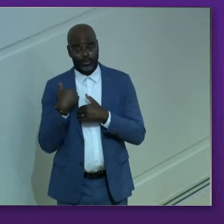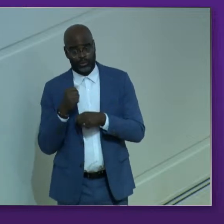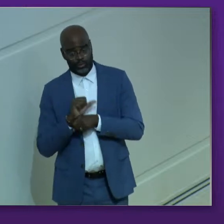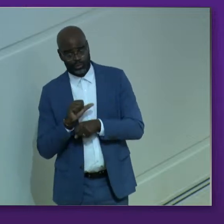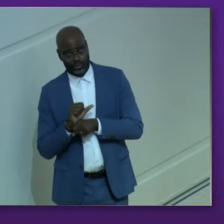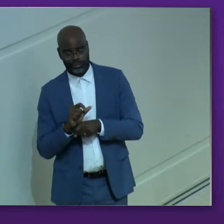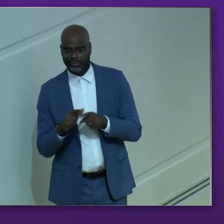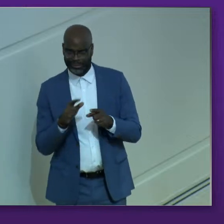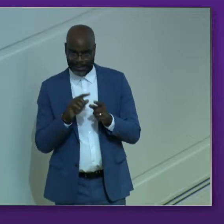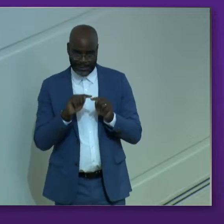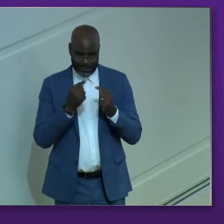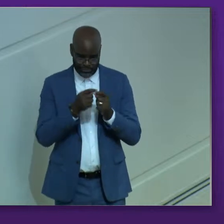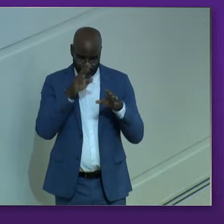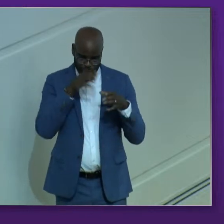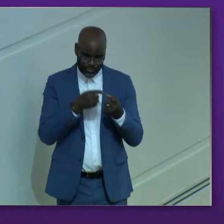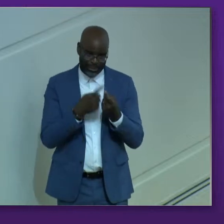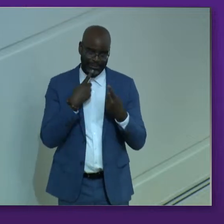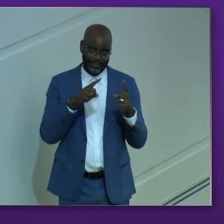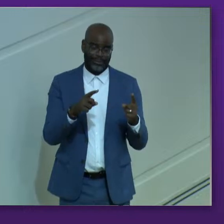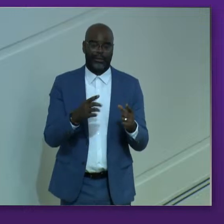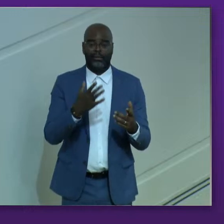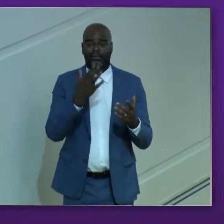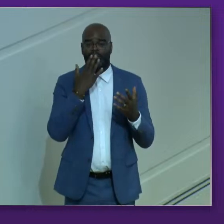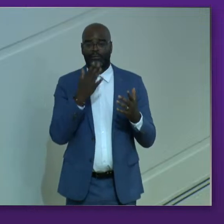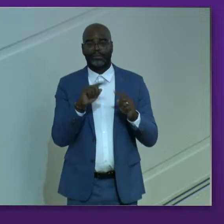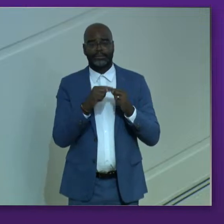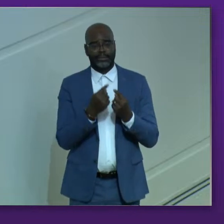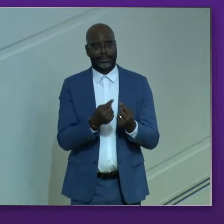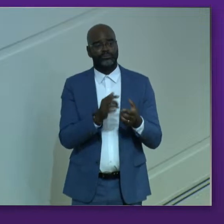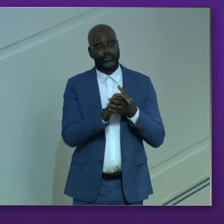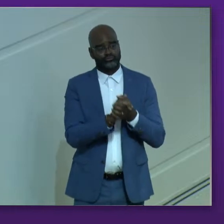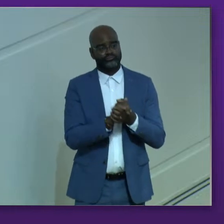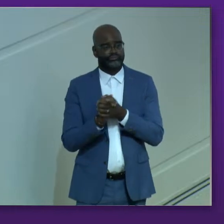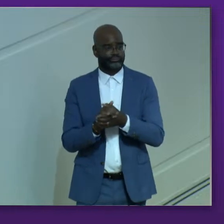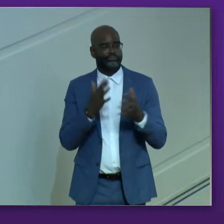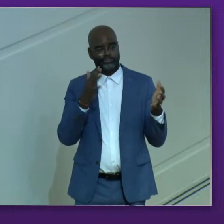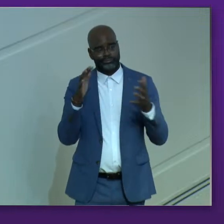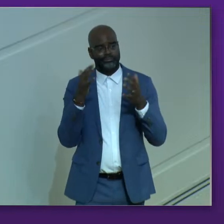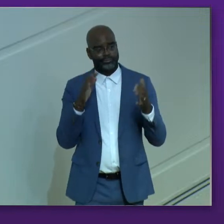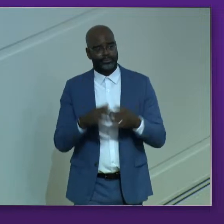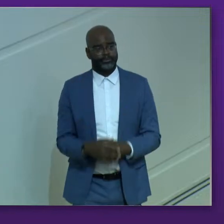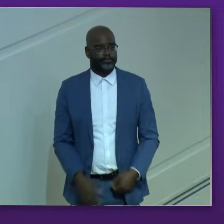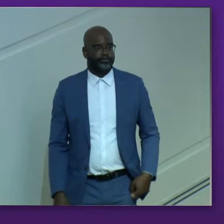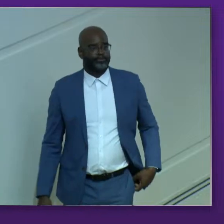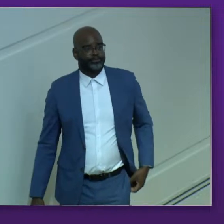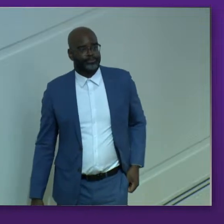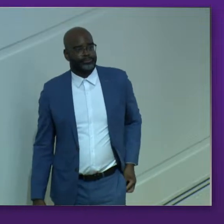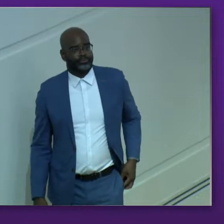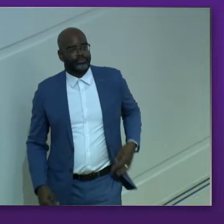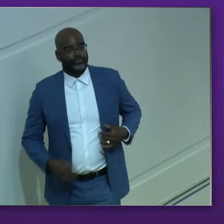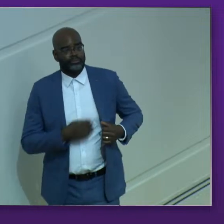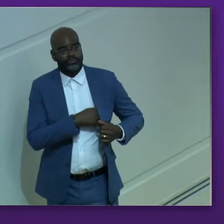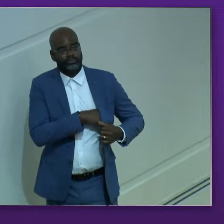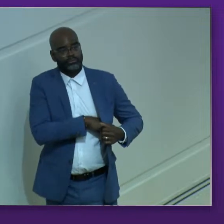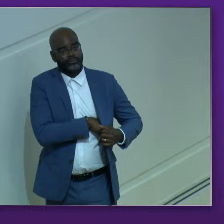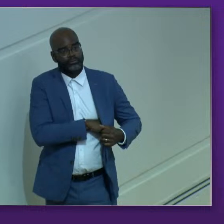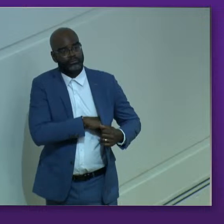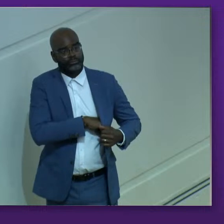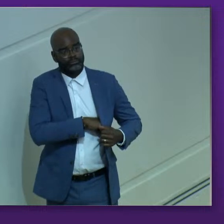LUNCHEON SCHOLARSHIP DONORS PLAY A PIVOTAL ROLE IN ENSURING STUDENTS HAVE ACCESS TO